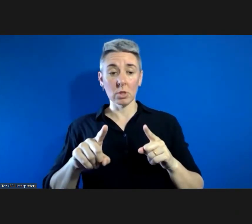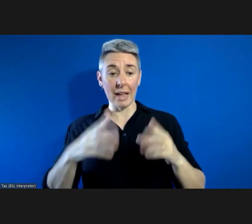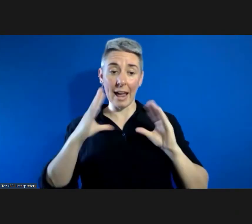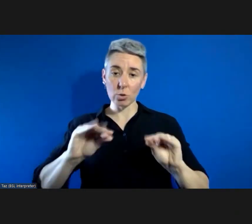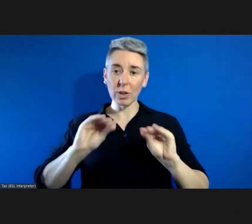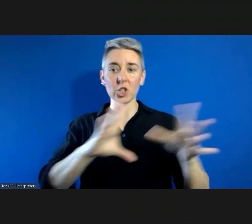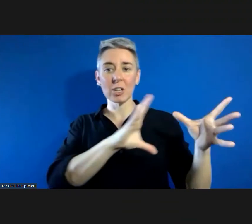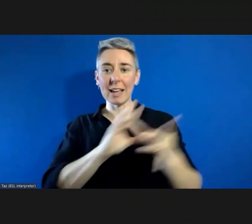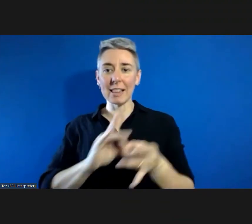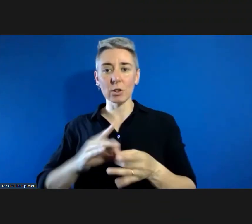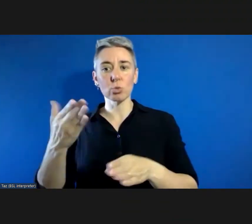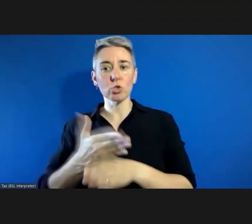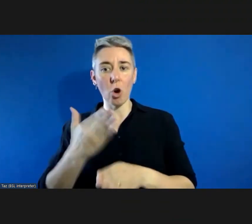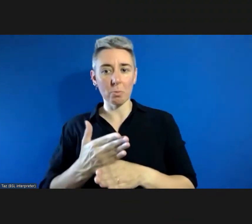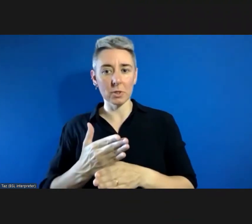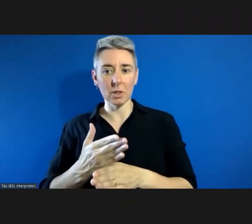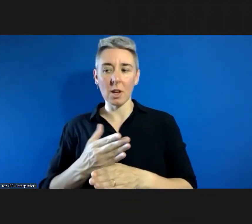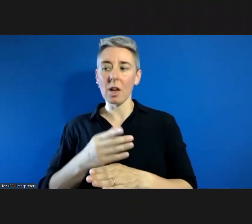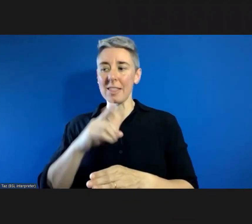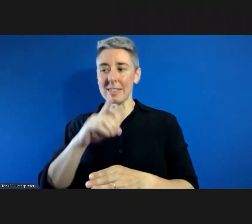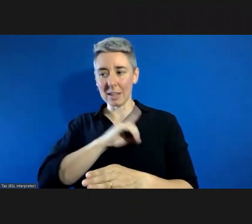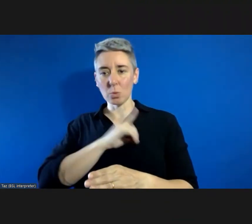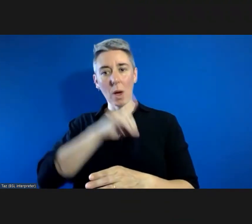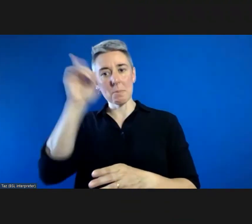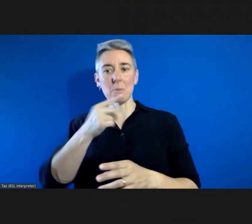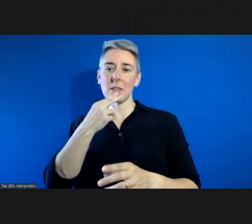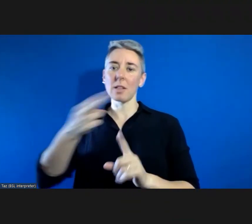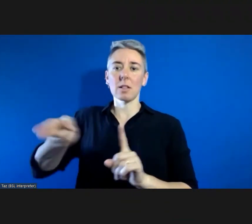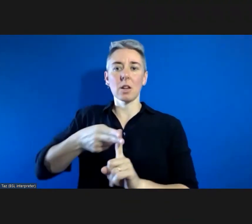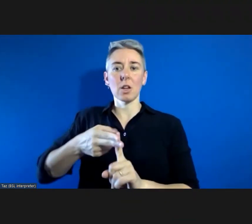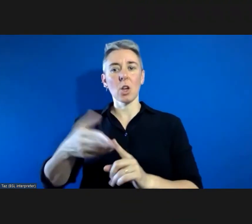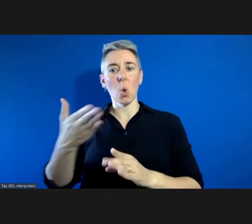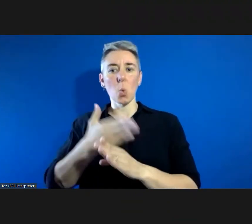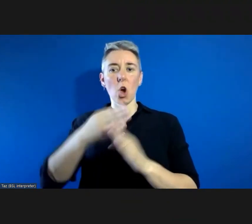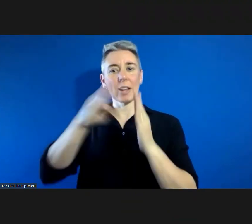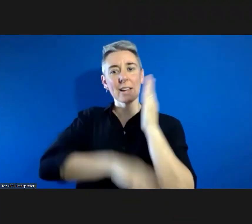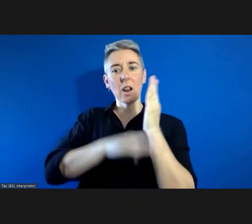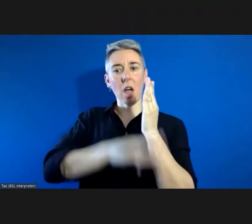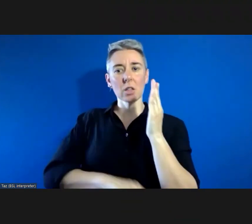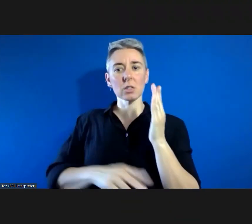so apparently hard to reach, "how's education going to help me pay the bills"? How is university